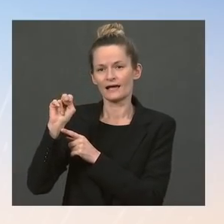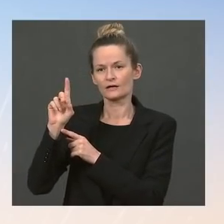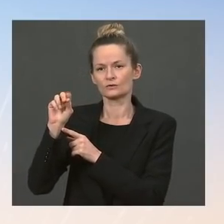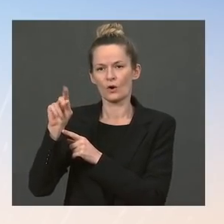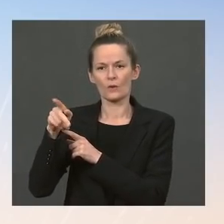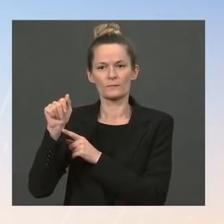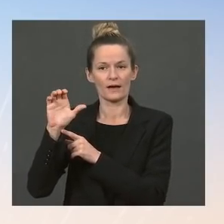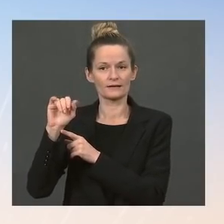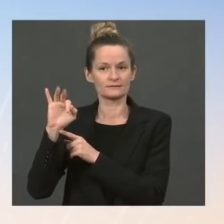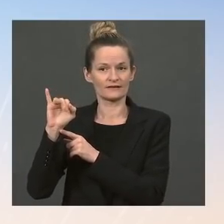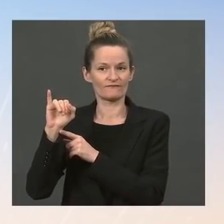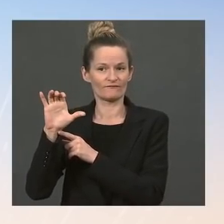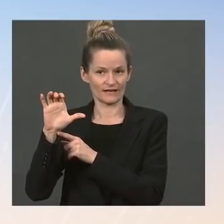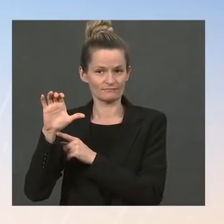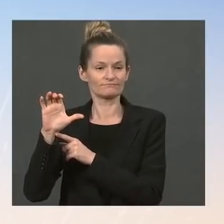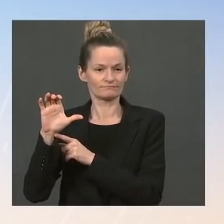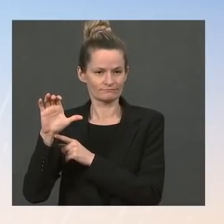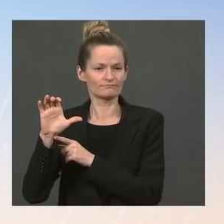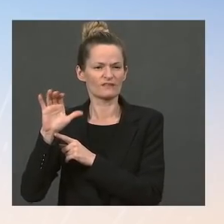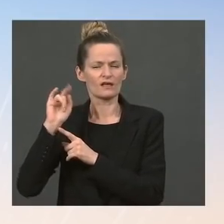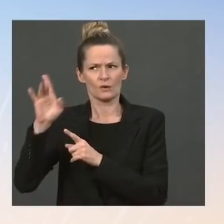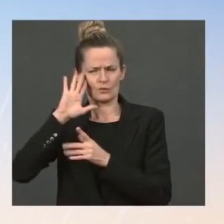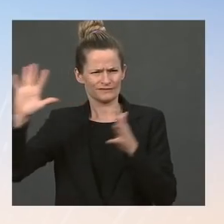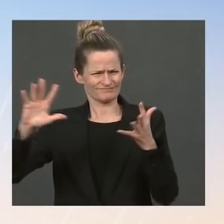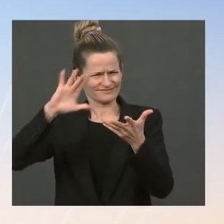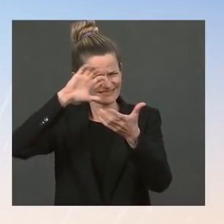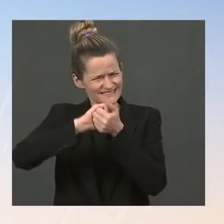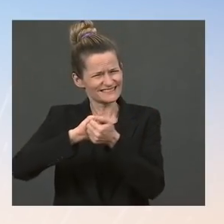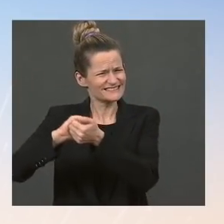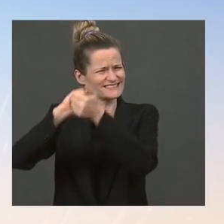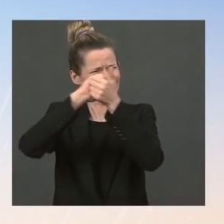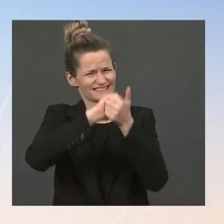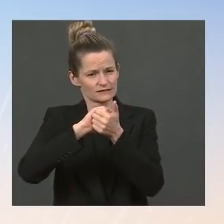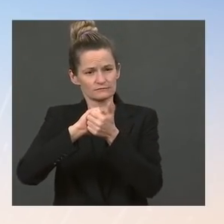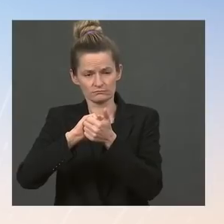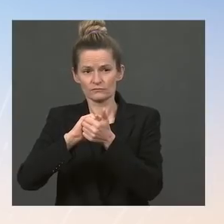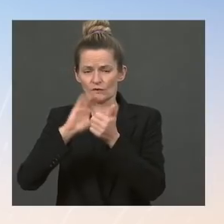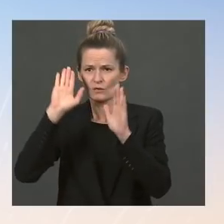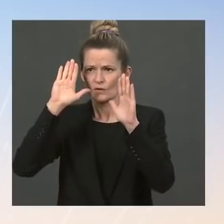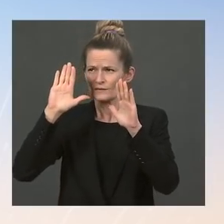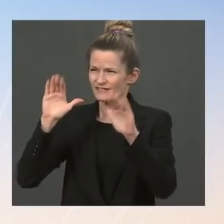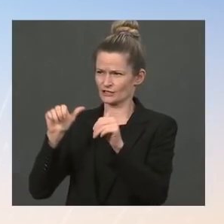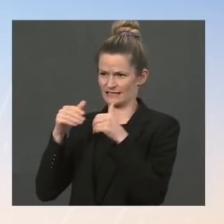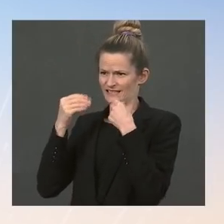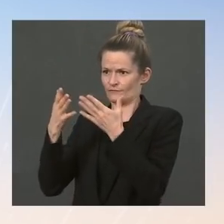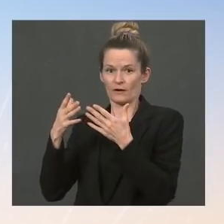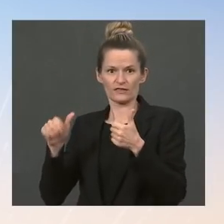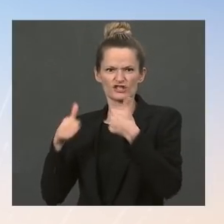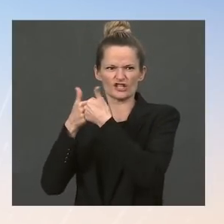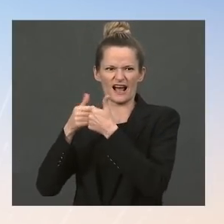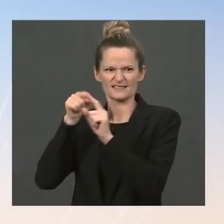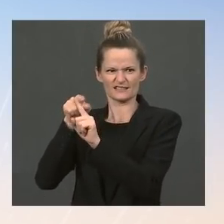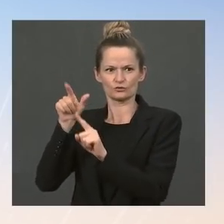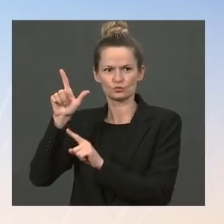to take on the challenges of the 21st century. As we've said, we are committed to strengthening historic bonds and working through new configurations